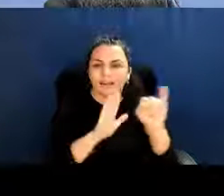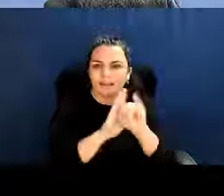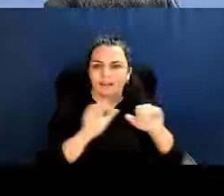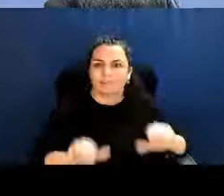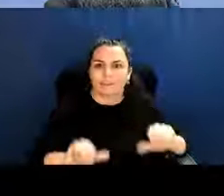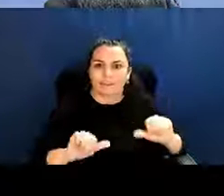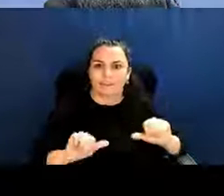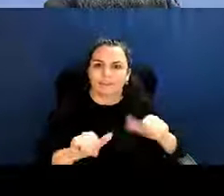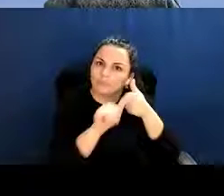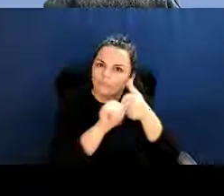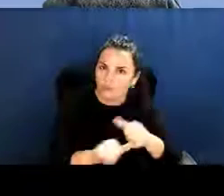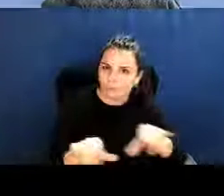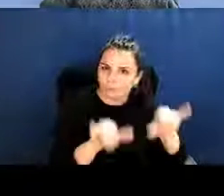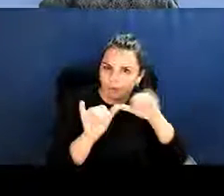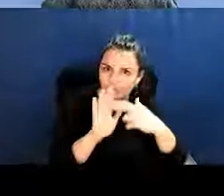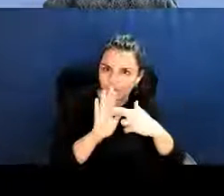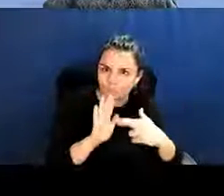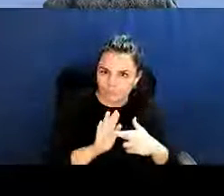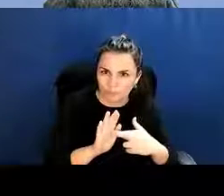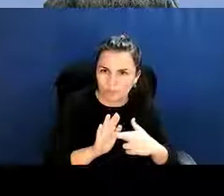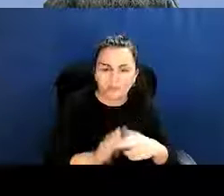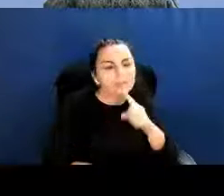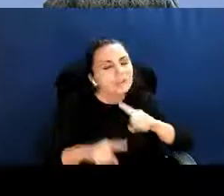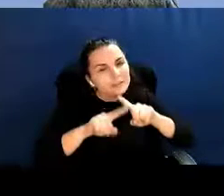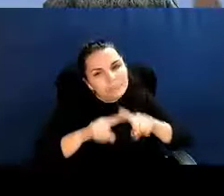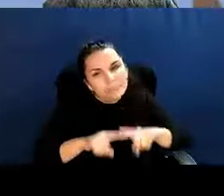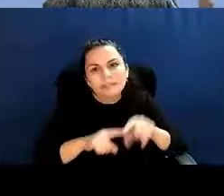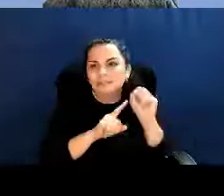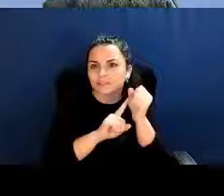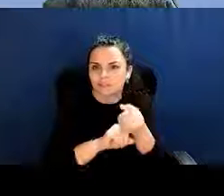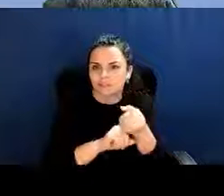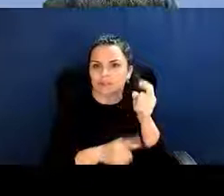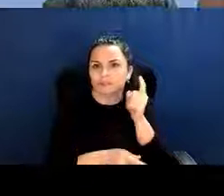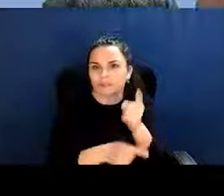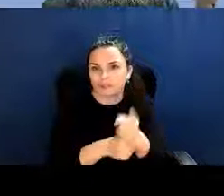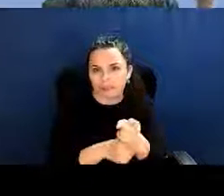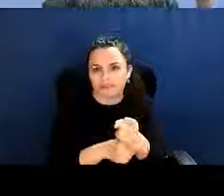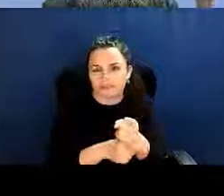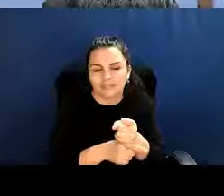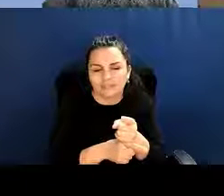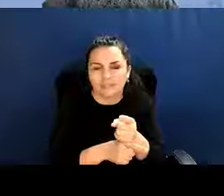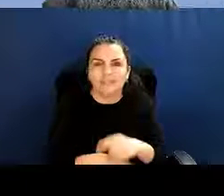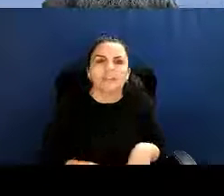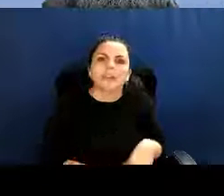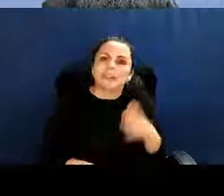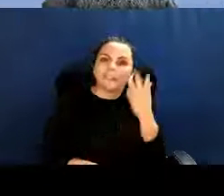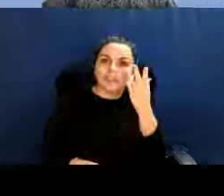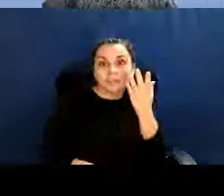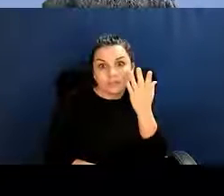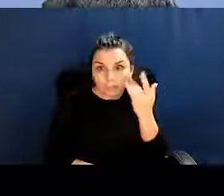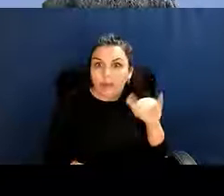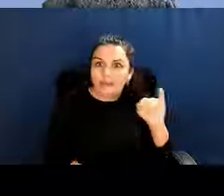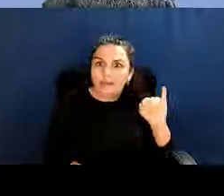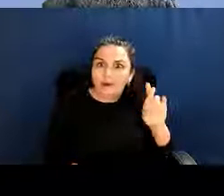So it's really very contextual based, and you really need to think about it. And that's what IRB reviewers are asked to think about